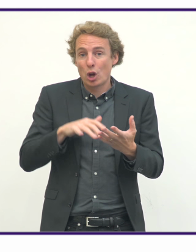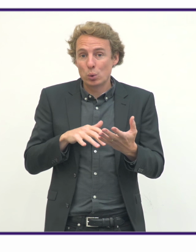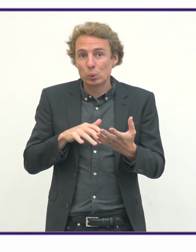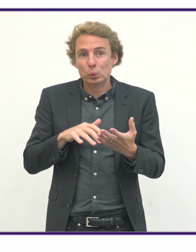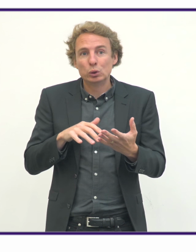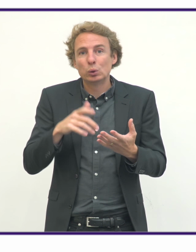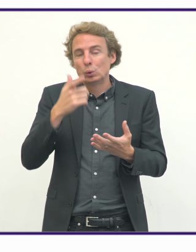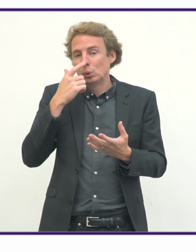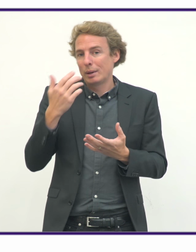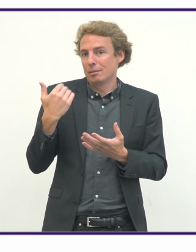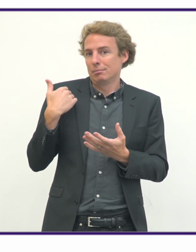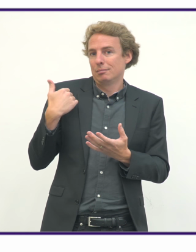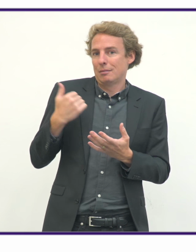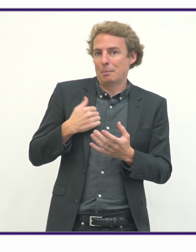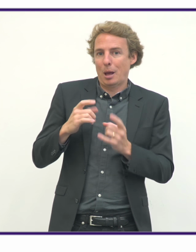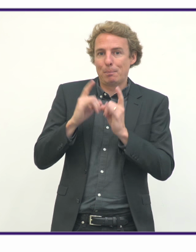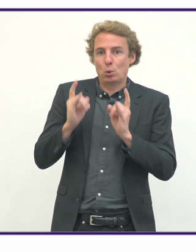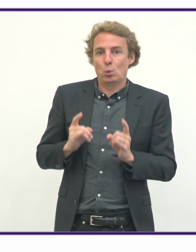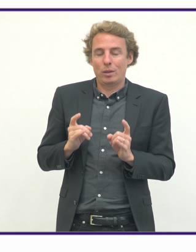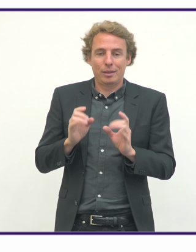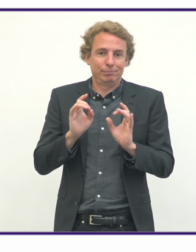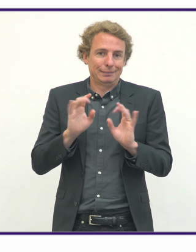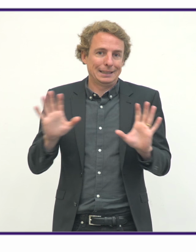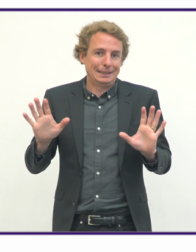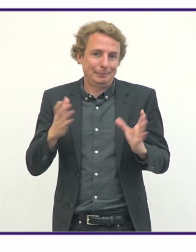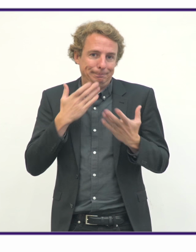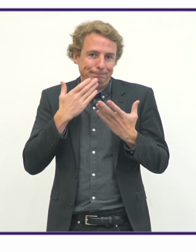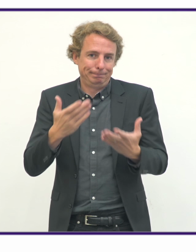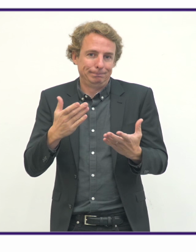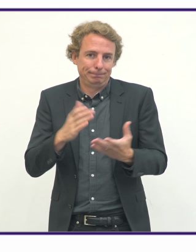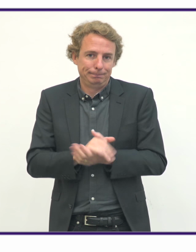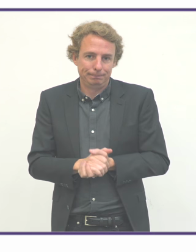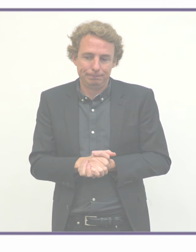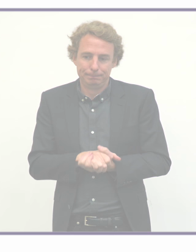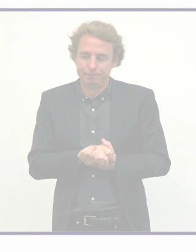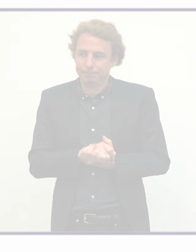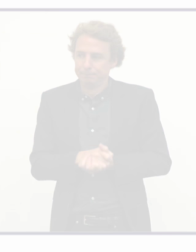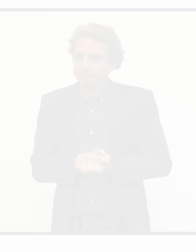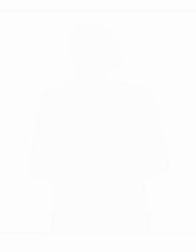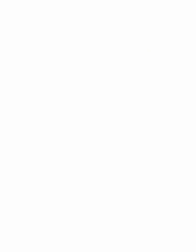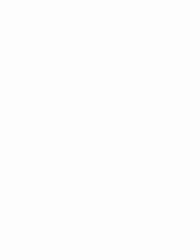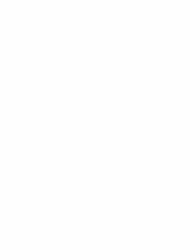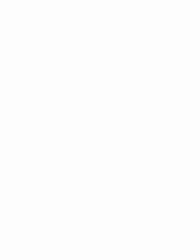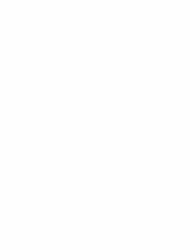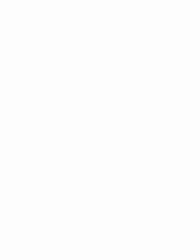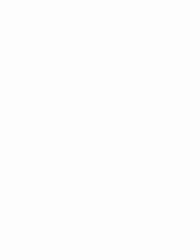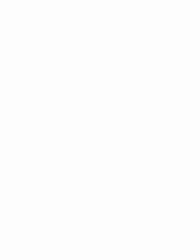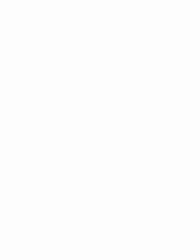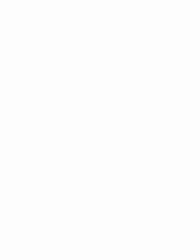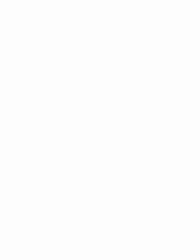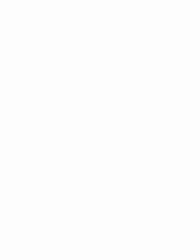Otherwise, come and find me at the booth, and we can chat afterwards as well. Thank you very much. Thank you very much, Carly. That was really good.